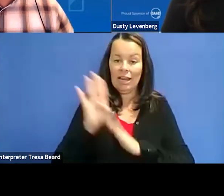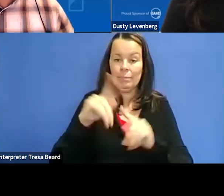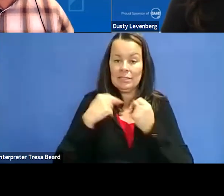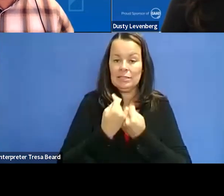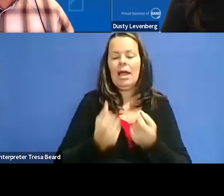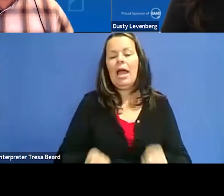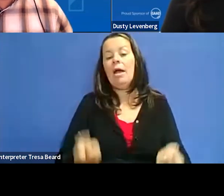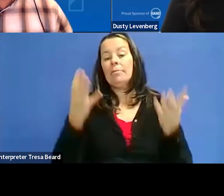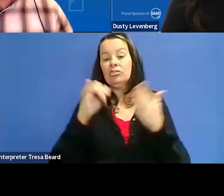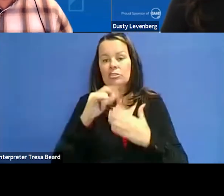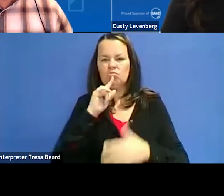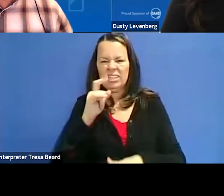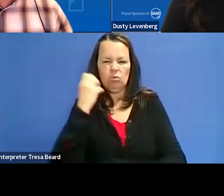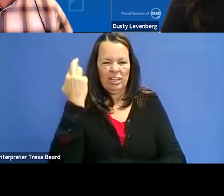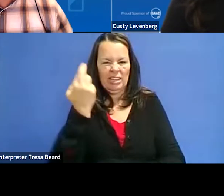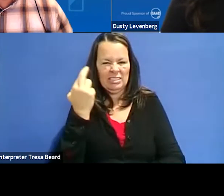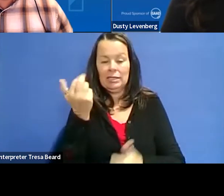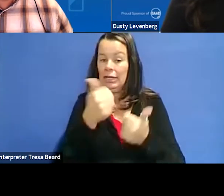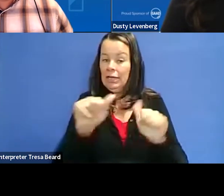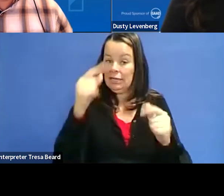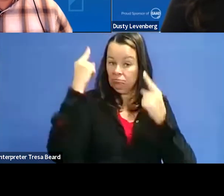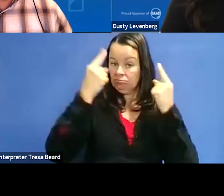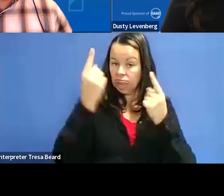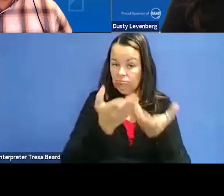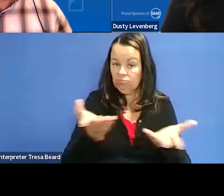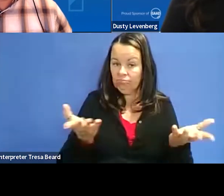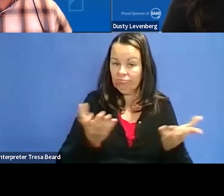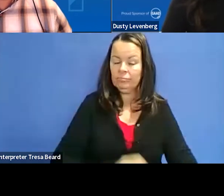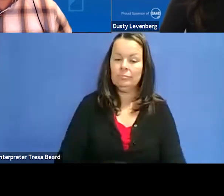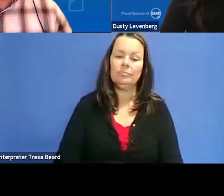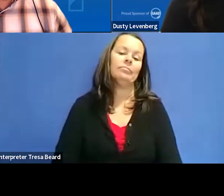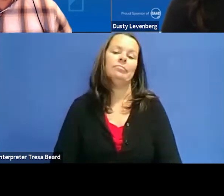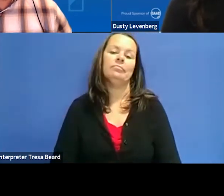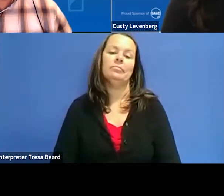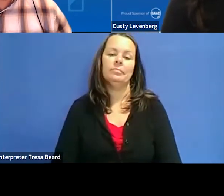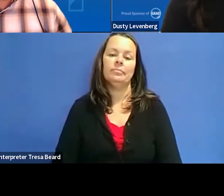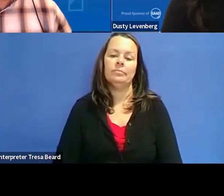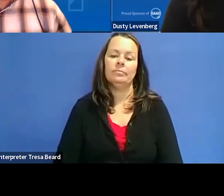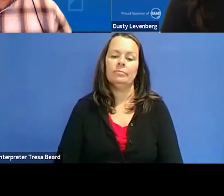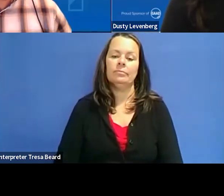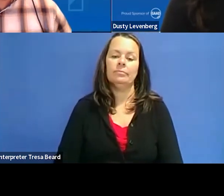Anybody have thoughts there? Dennis Lembree: I know Meryl does.